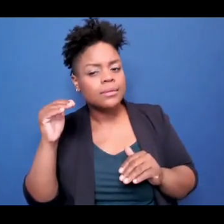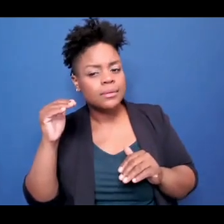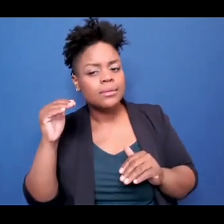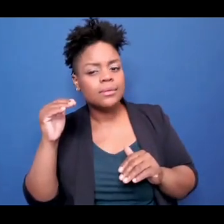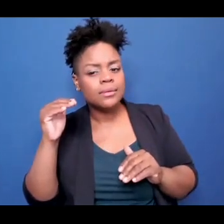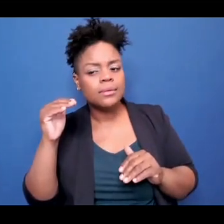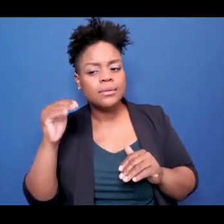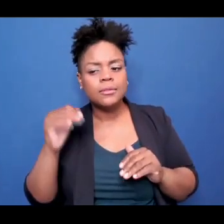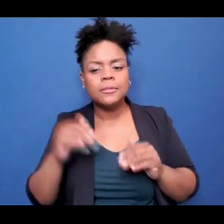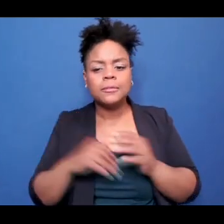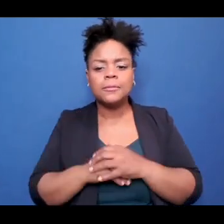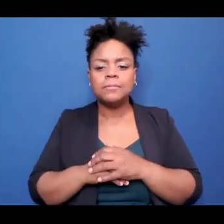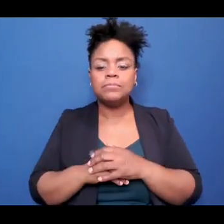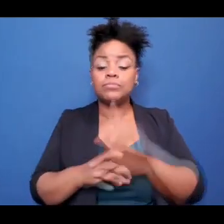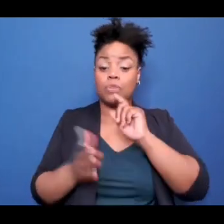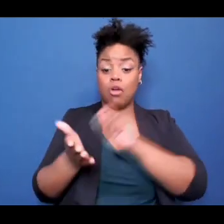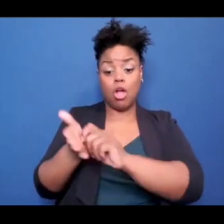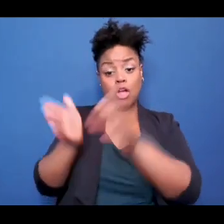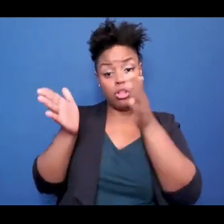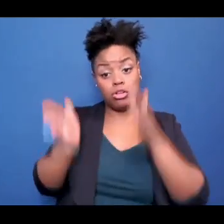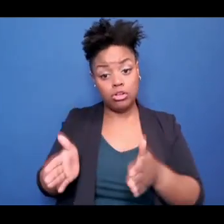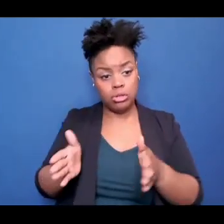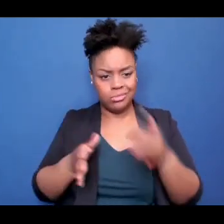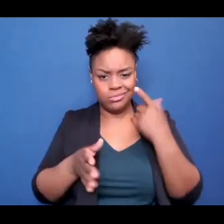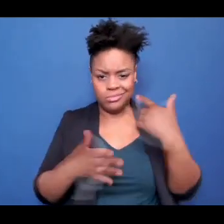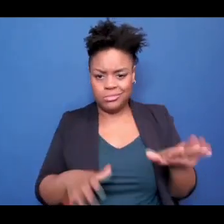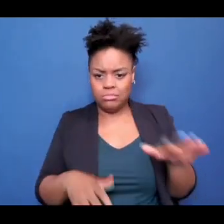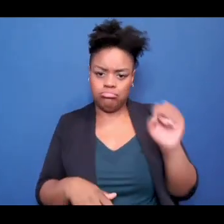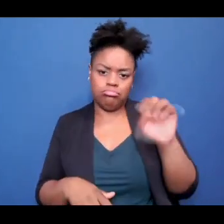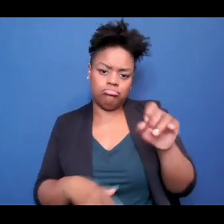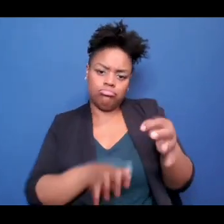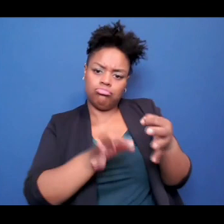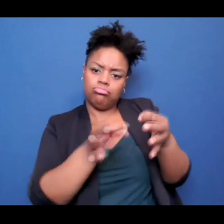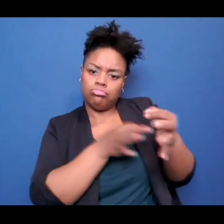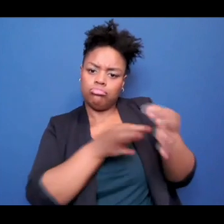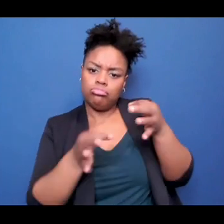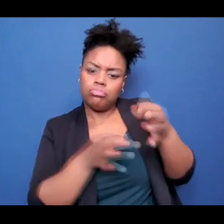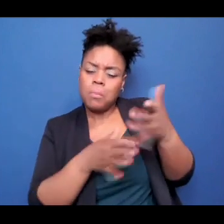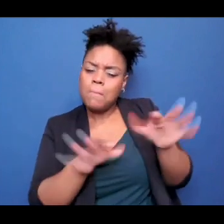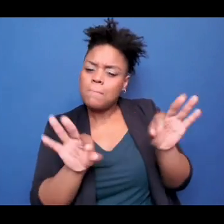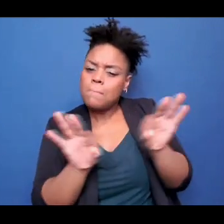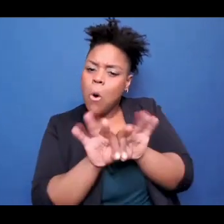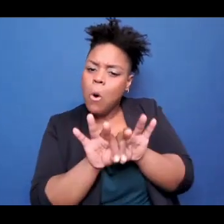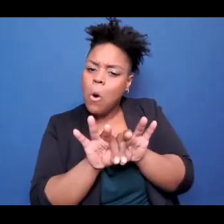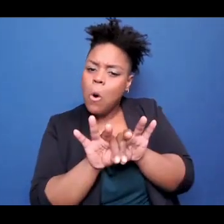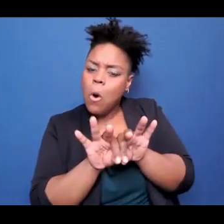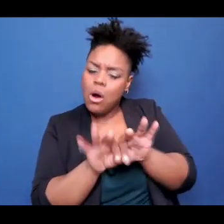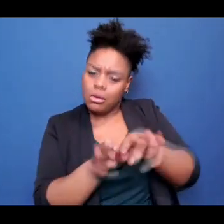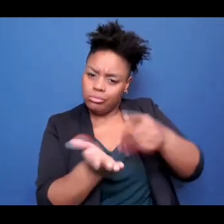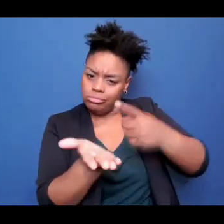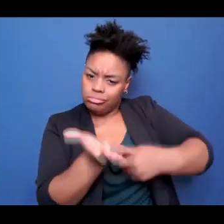HEALTH INEQUITIES -- AND ROOT OF INHE CAN TILTZ. RELATIVE ABSENCE OF INTERROGAT